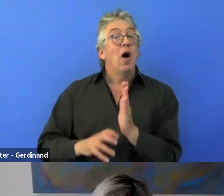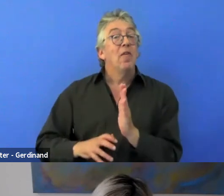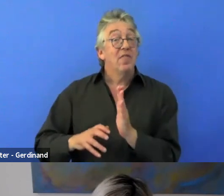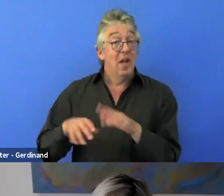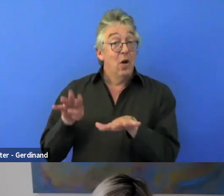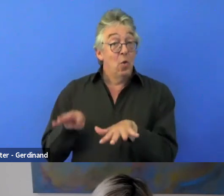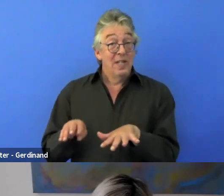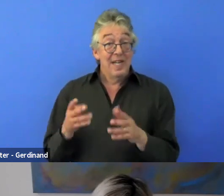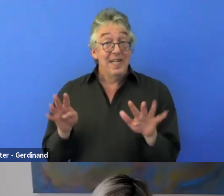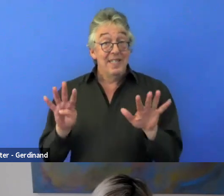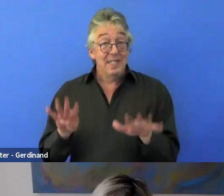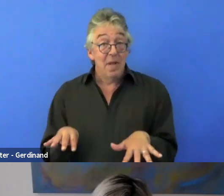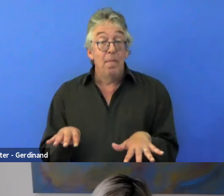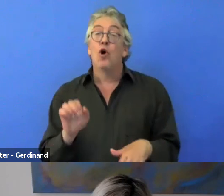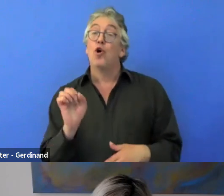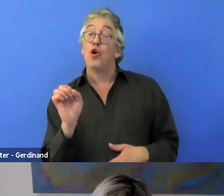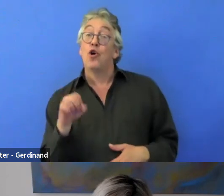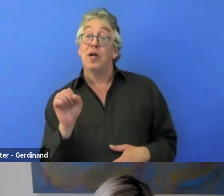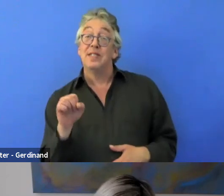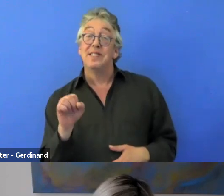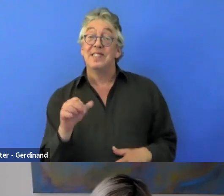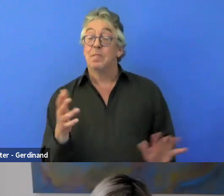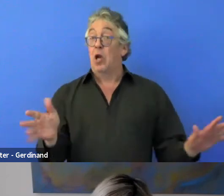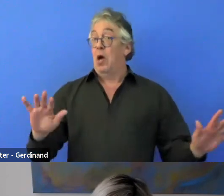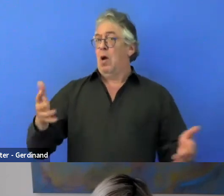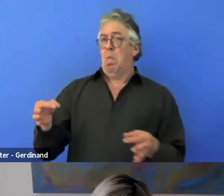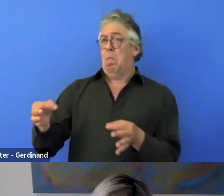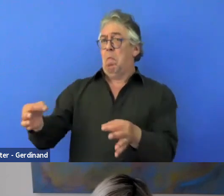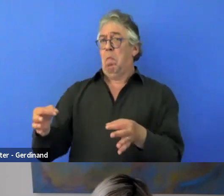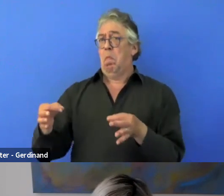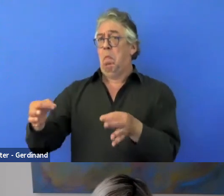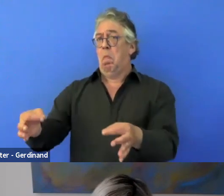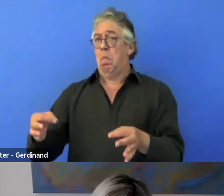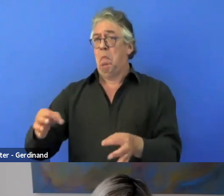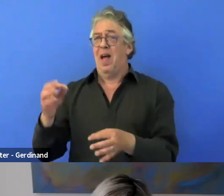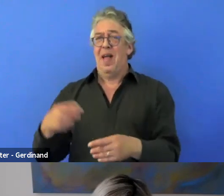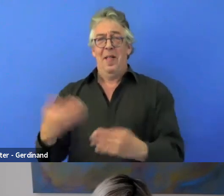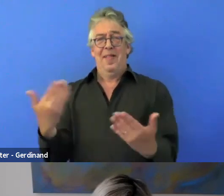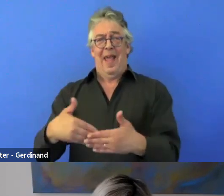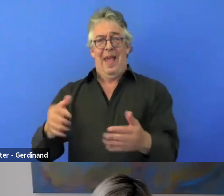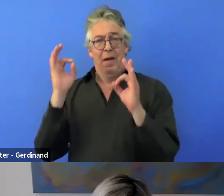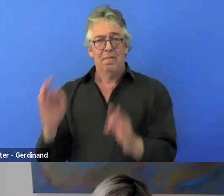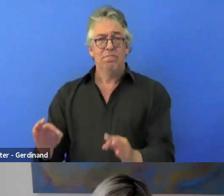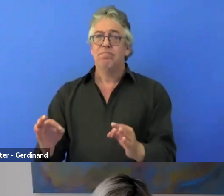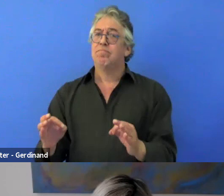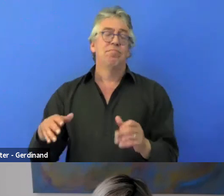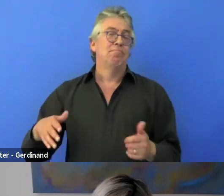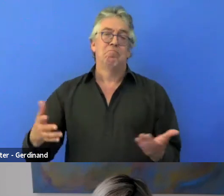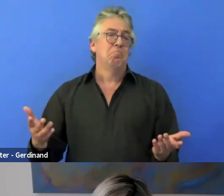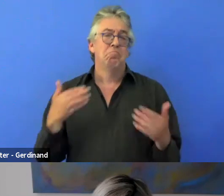Yes, but this is a tentative deadline, there is no fixed date. Once they are available we will share it with you.